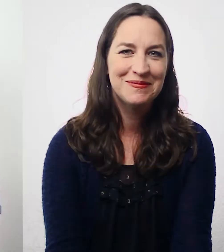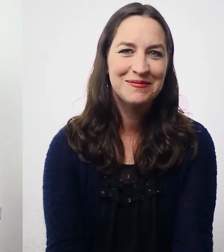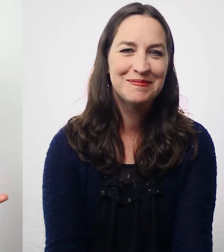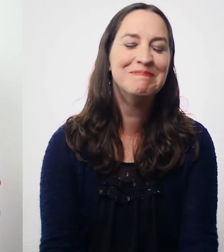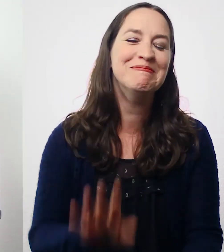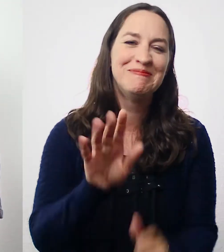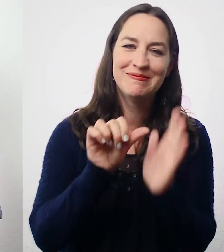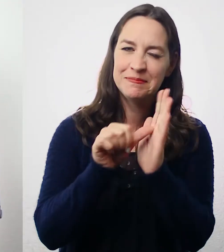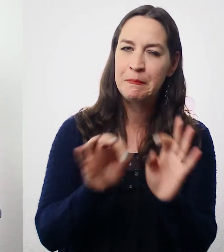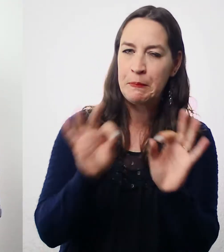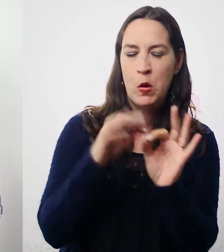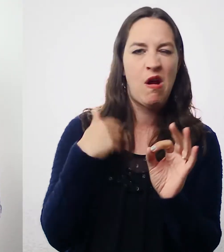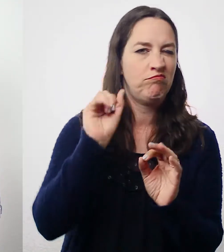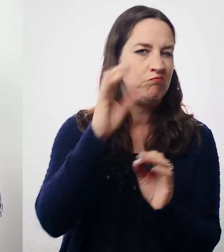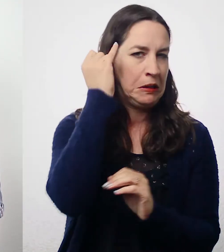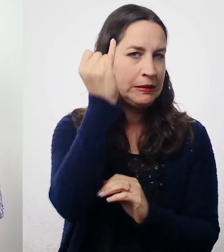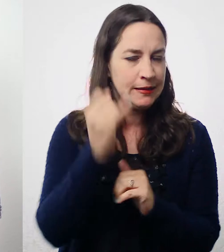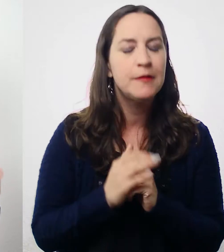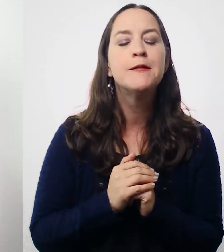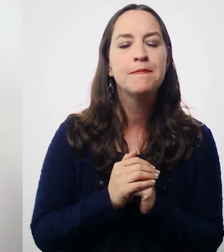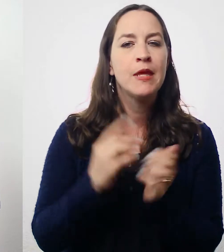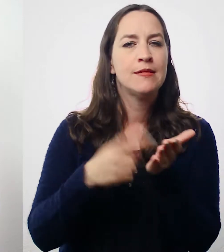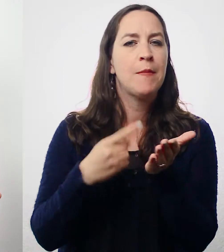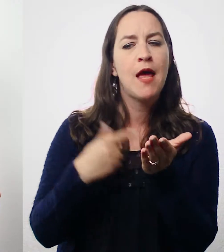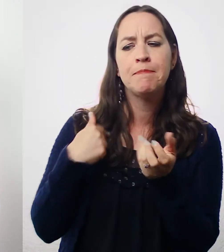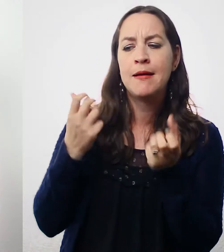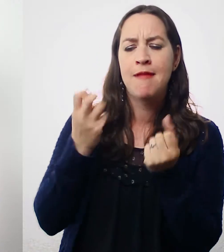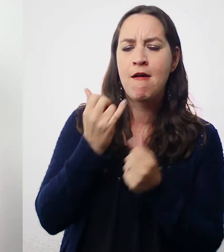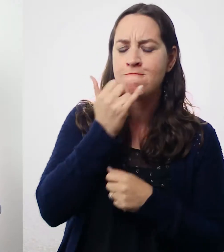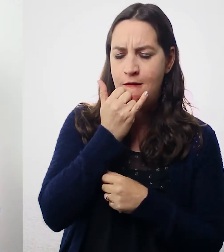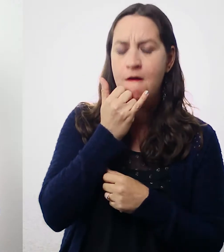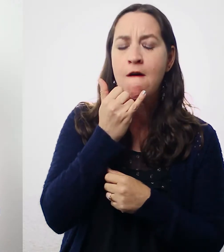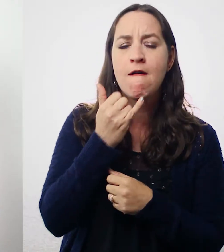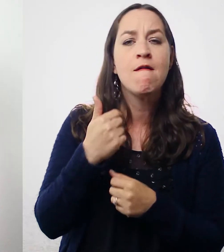So one of the things that I like to do when I produce a sign incorrectly is to notate it or journal